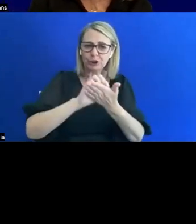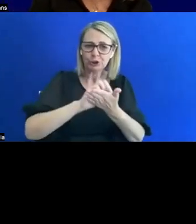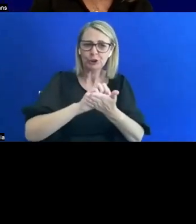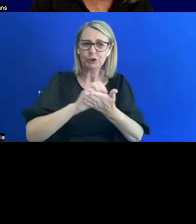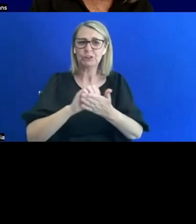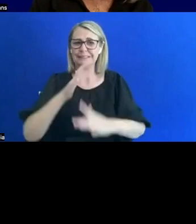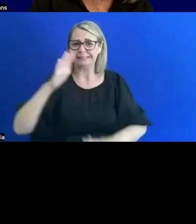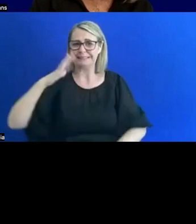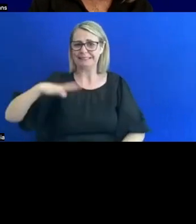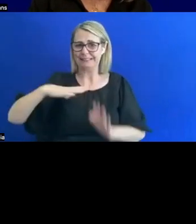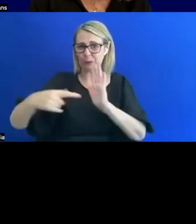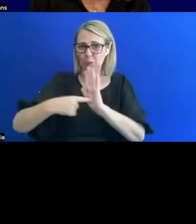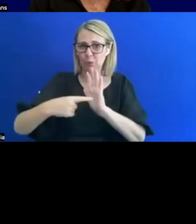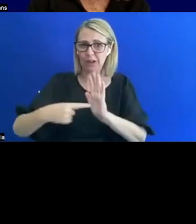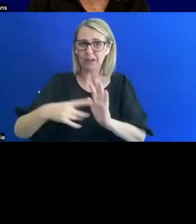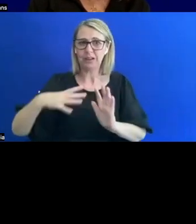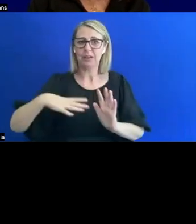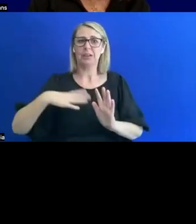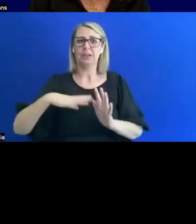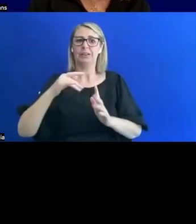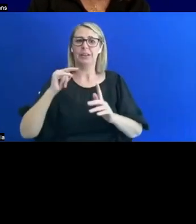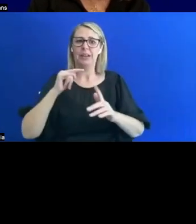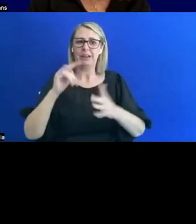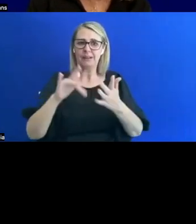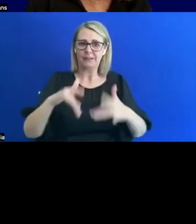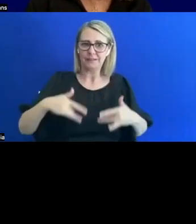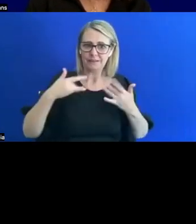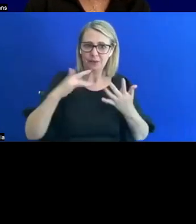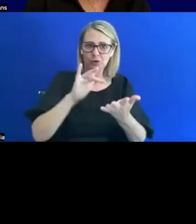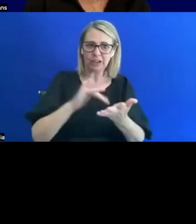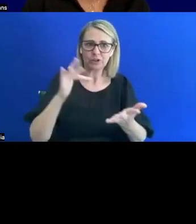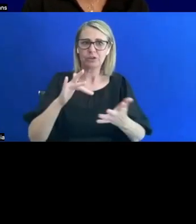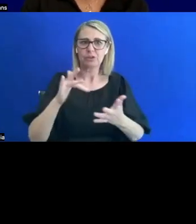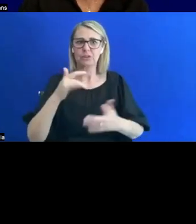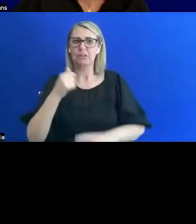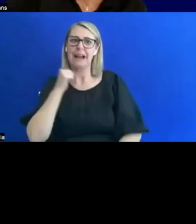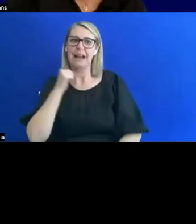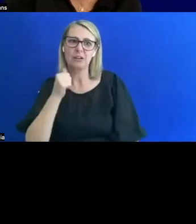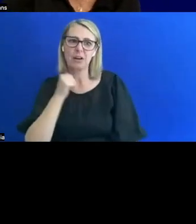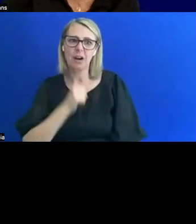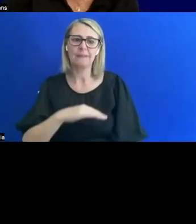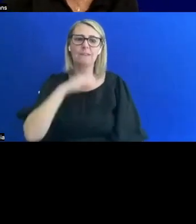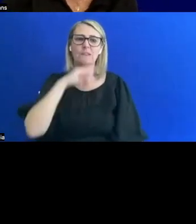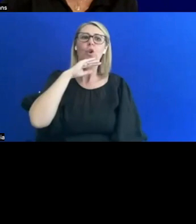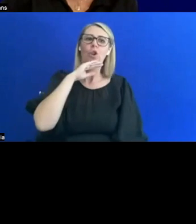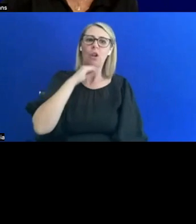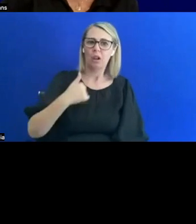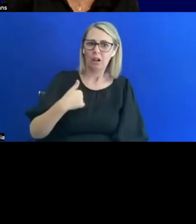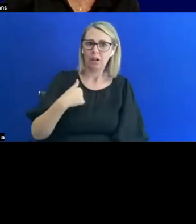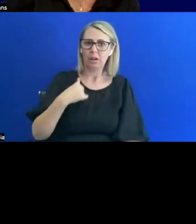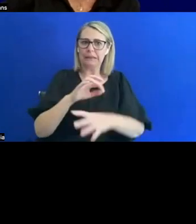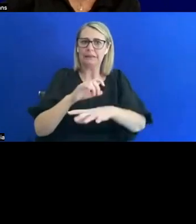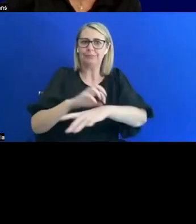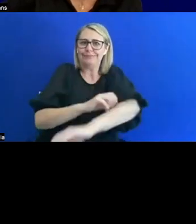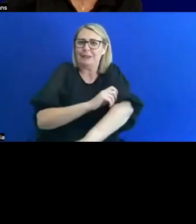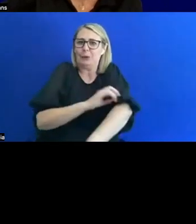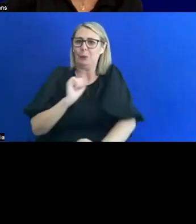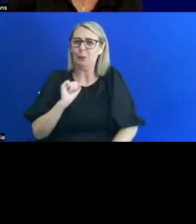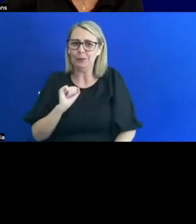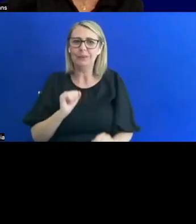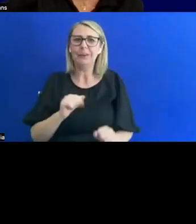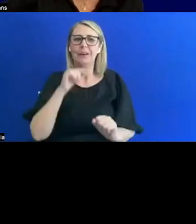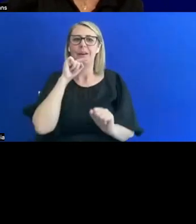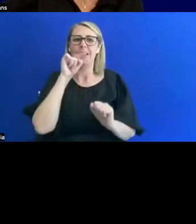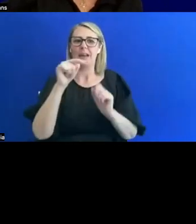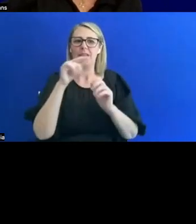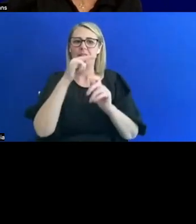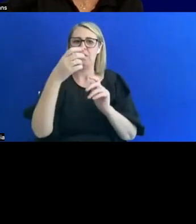social touch, hunger, fullness, tickle, and finally we look at interoception via the insula,